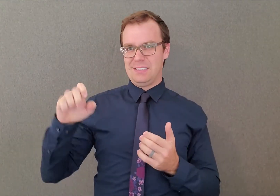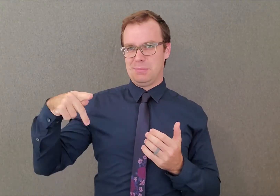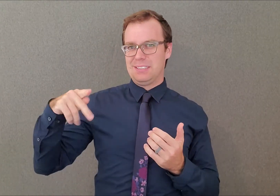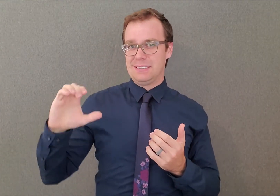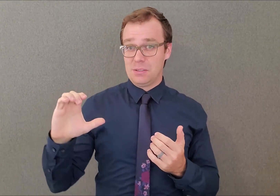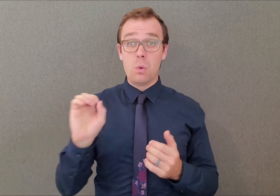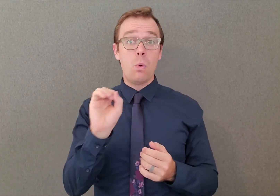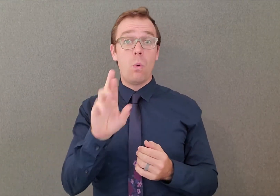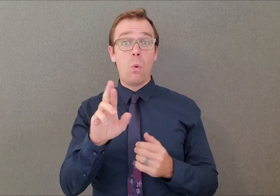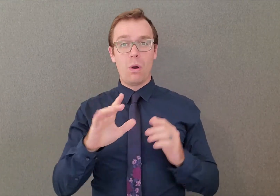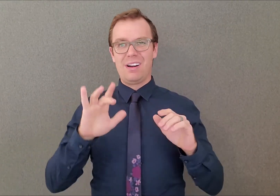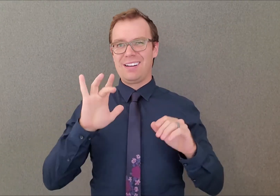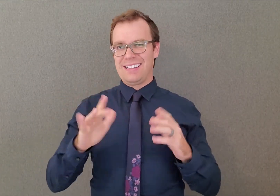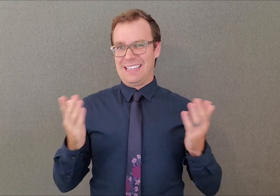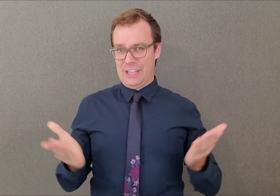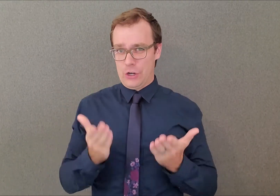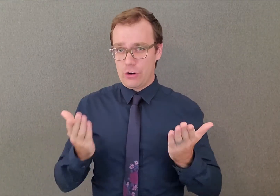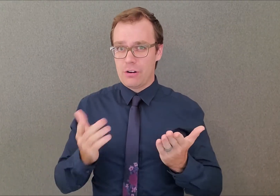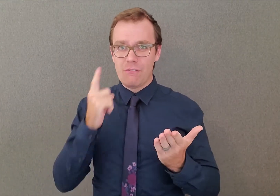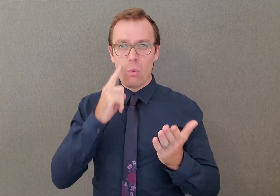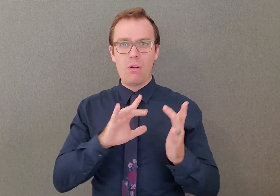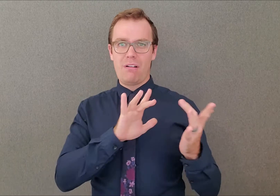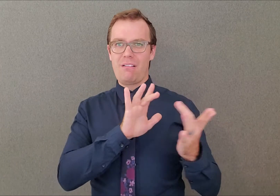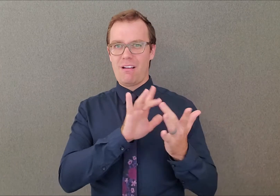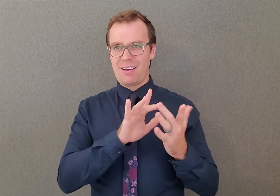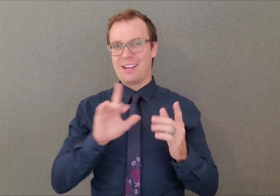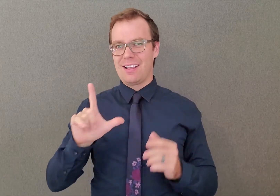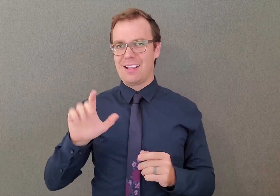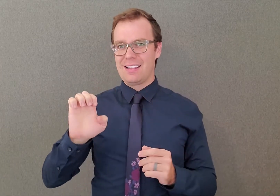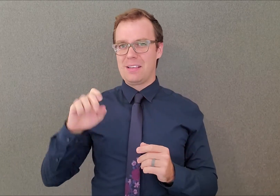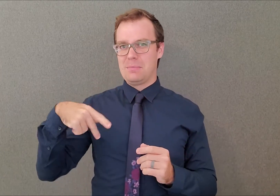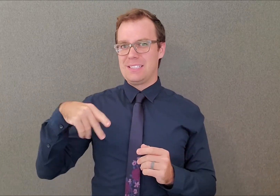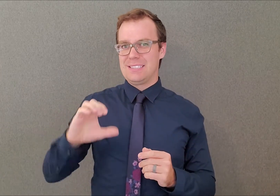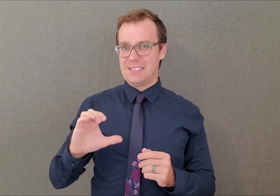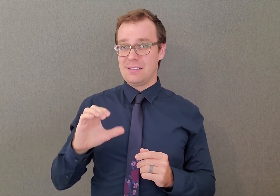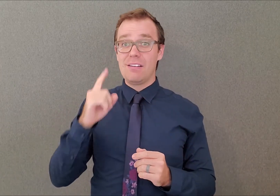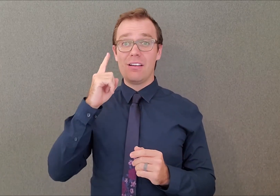or click here to contact the LEPCs in Colorado.